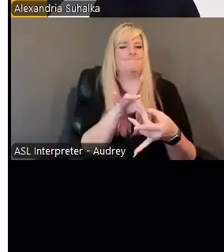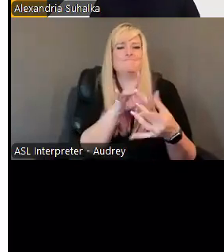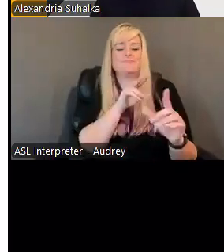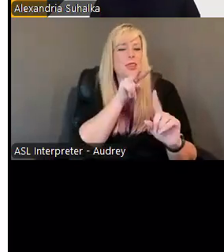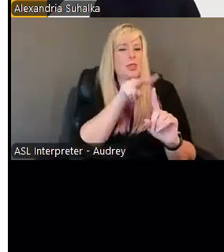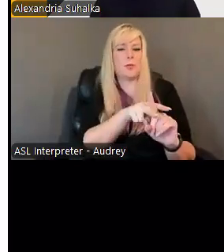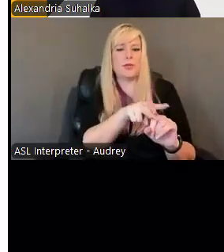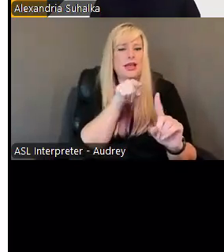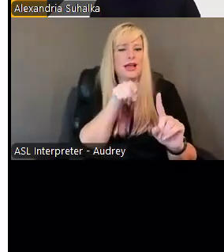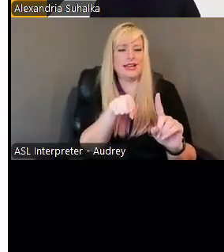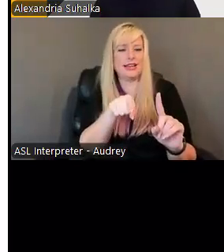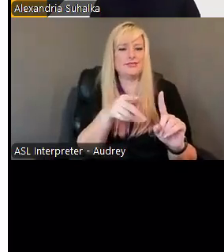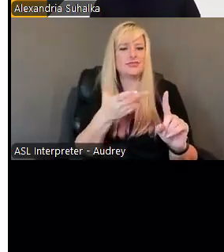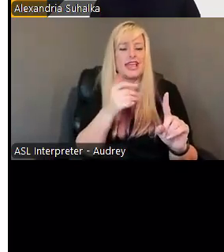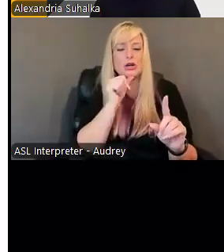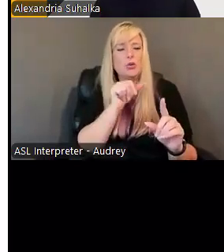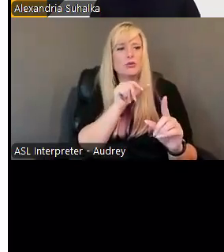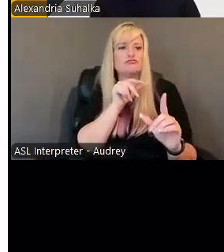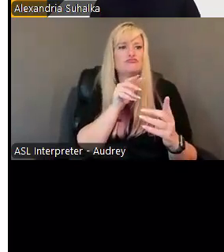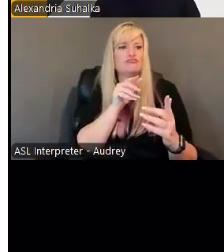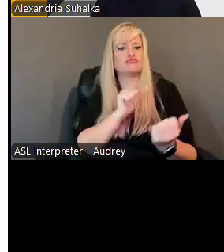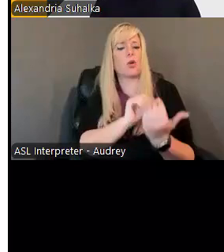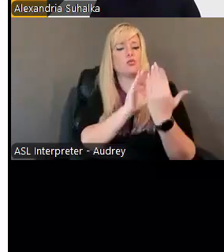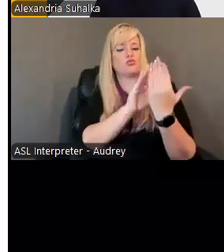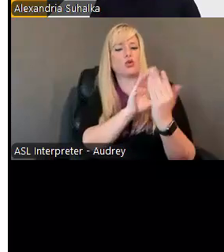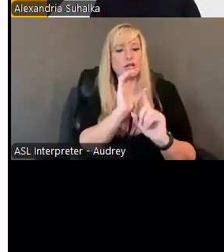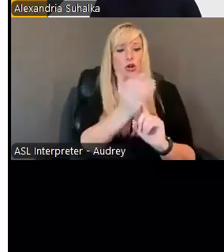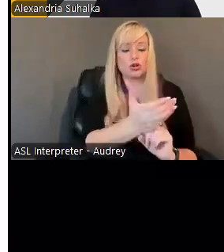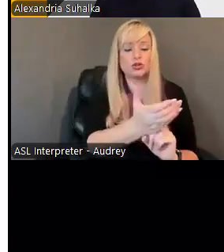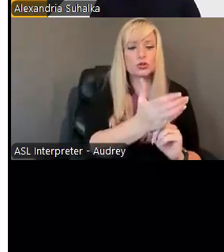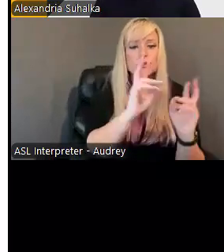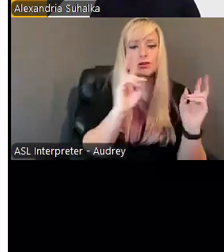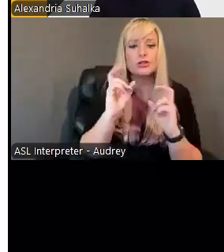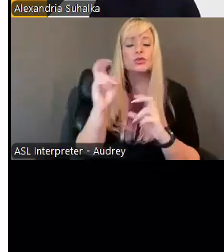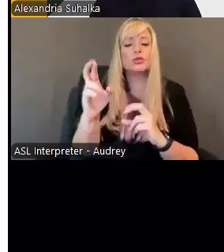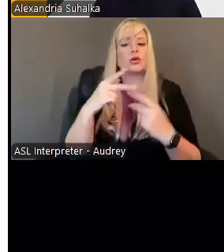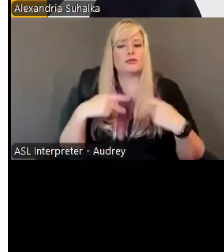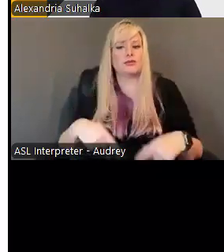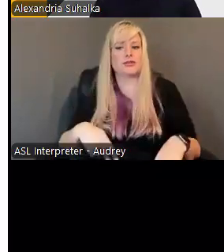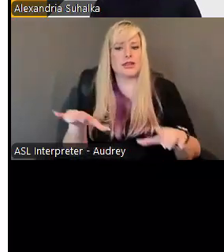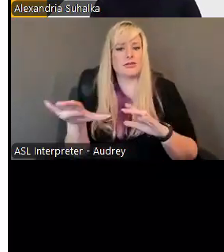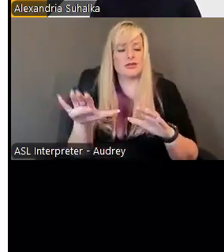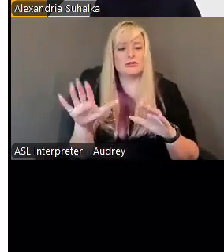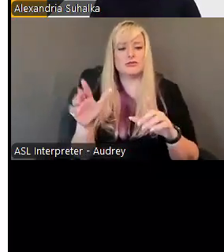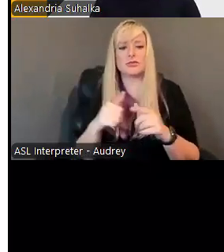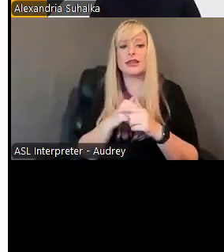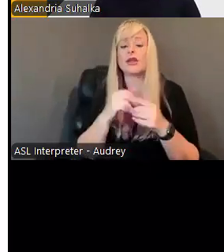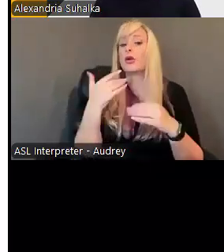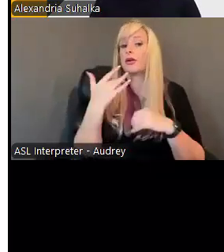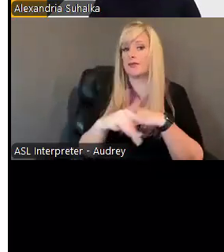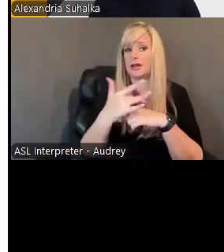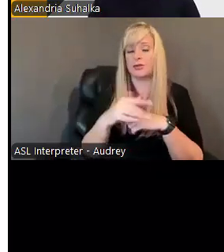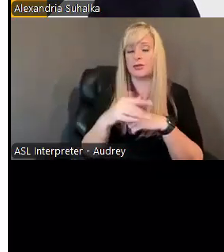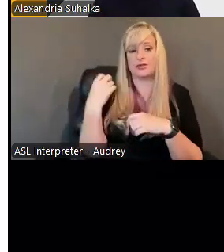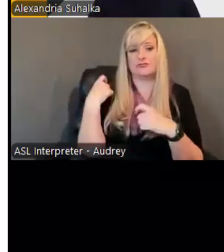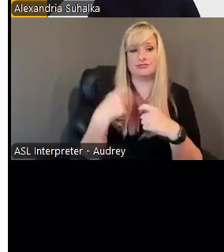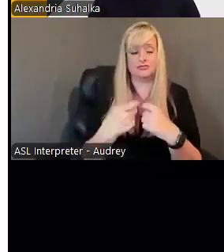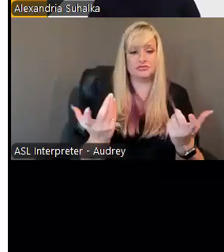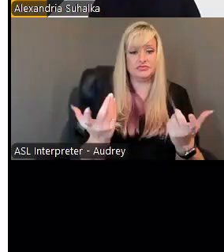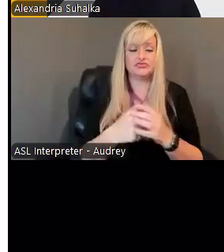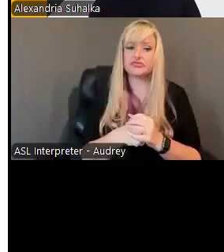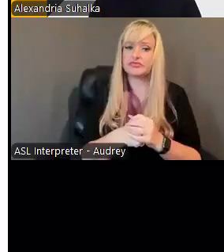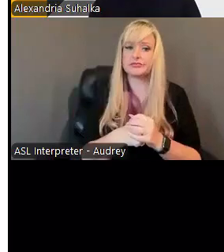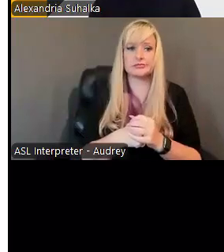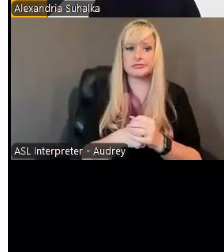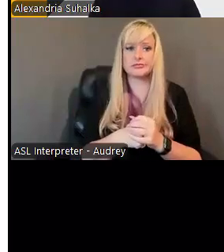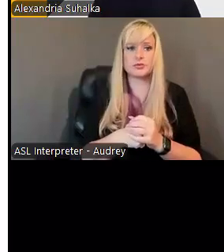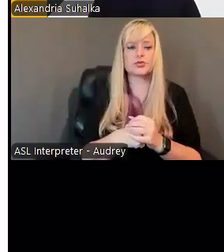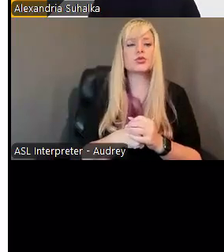physical activity in healthy eating behaviors and are available in Spanish. Next slide.